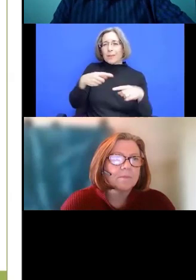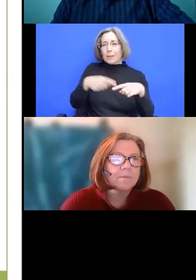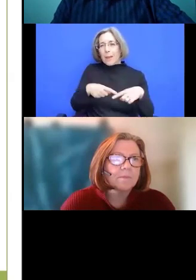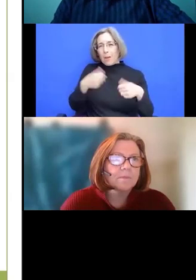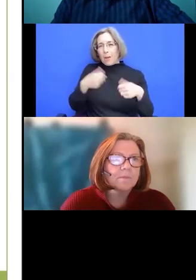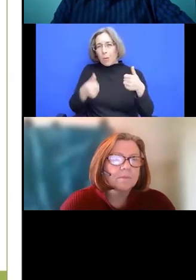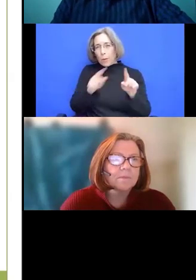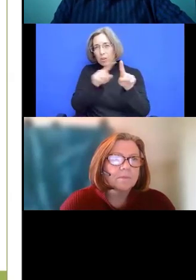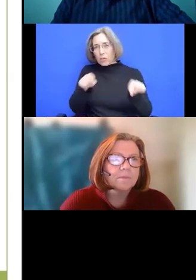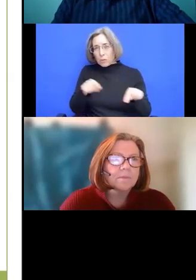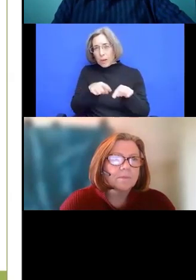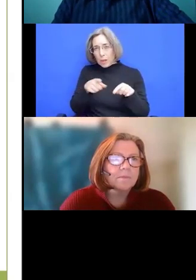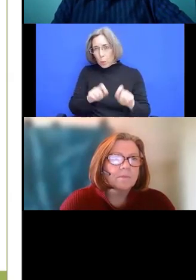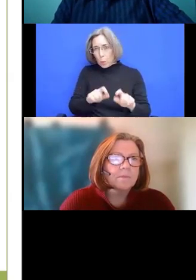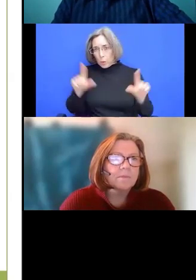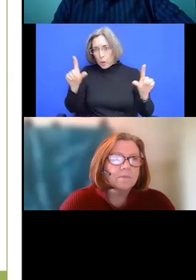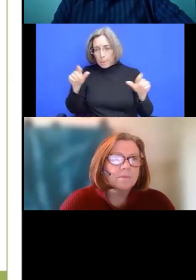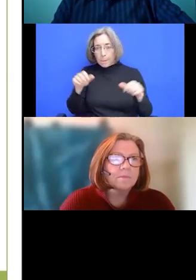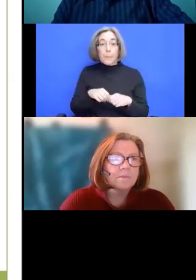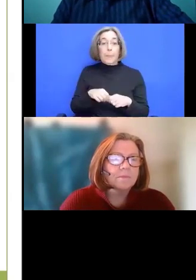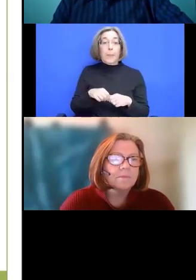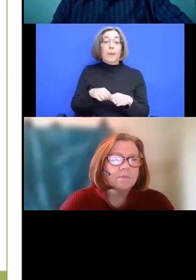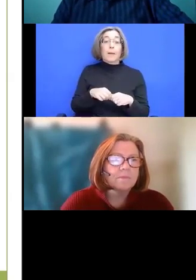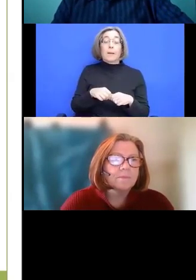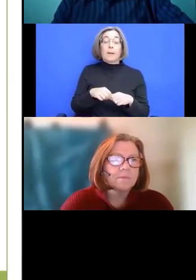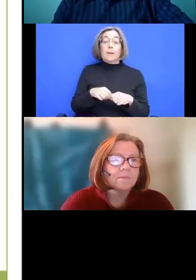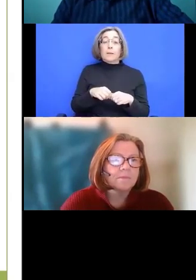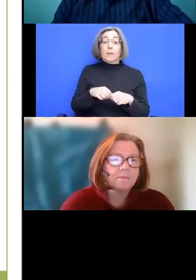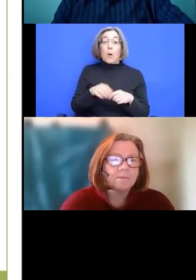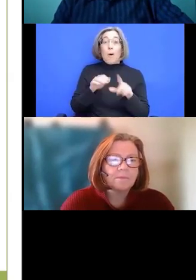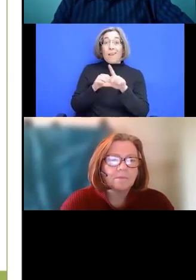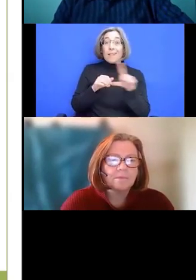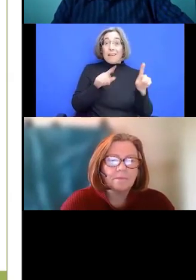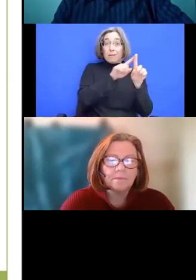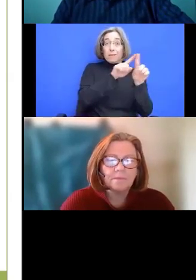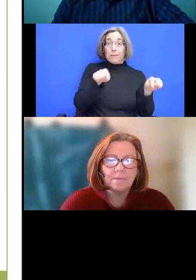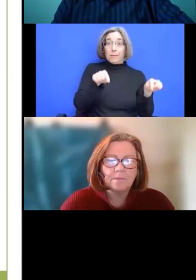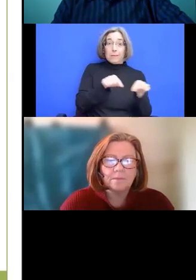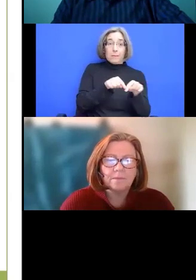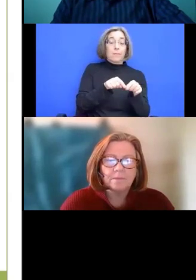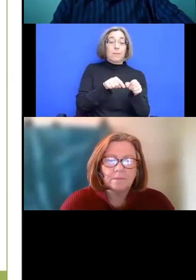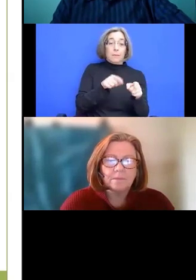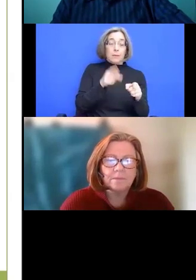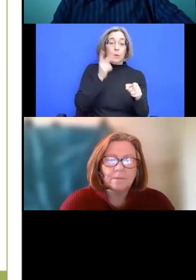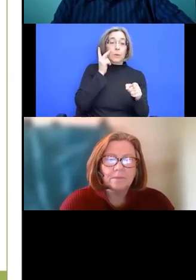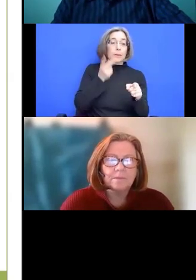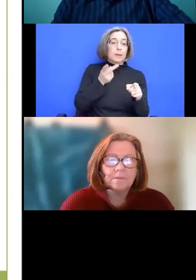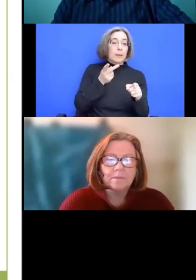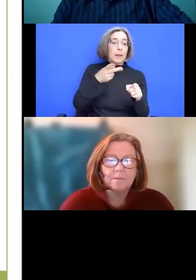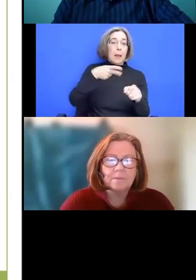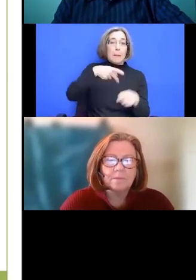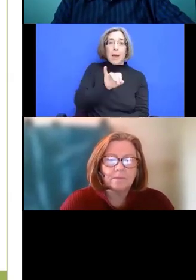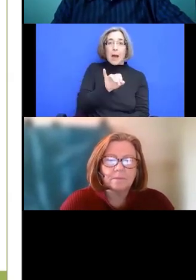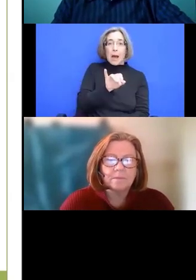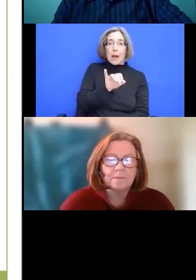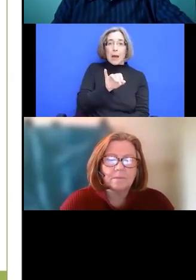What you see on this slide is, to the left, is the PI version of the status screen.